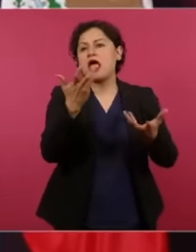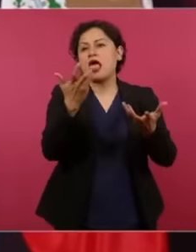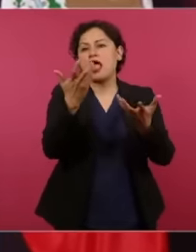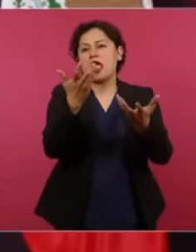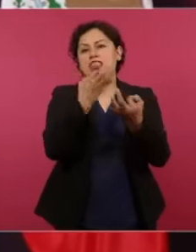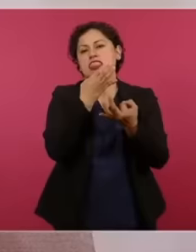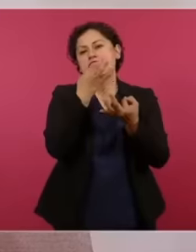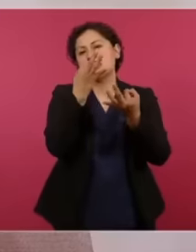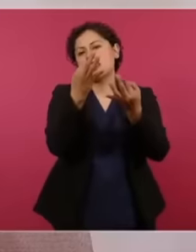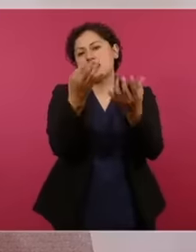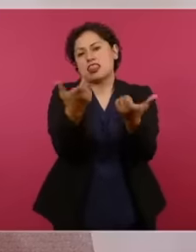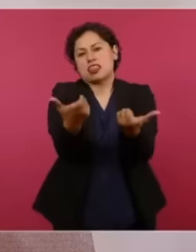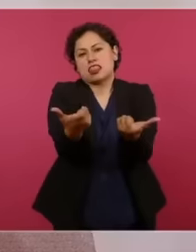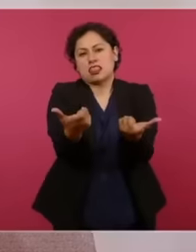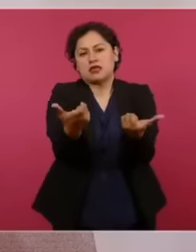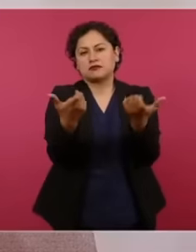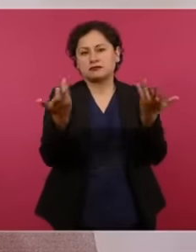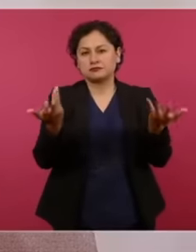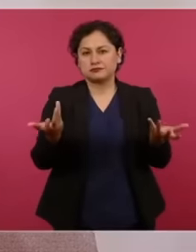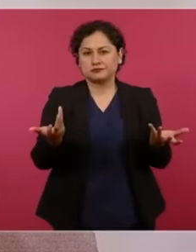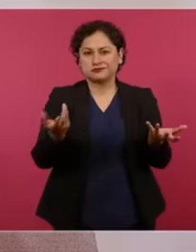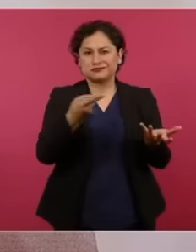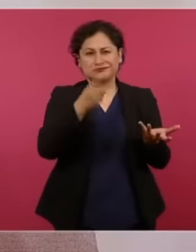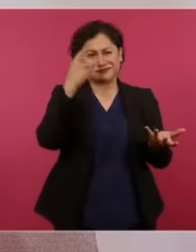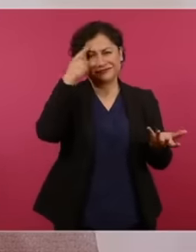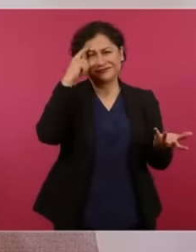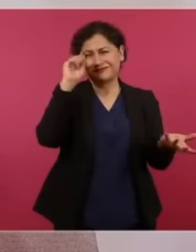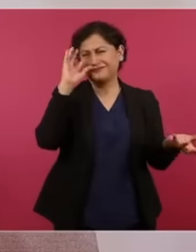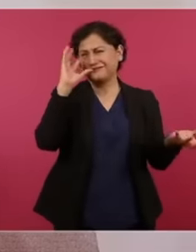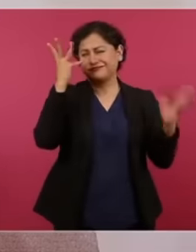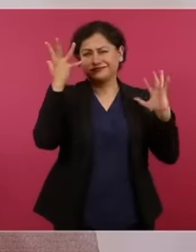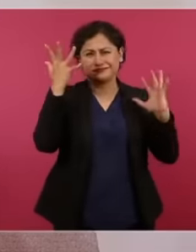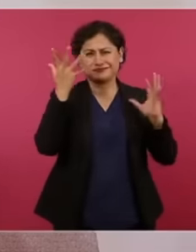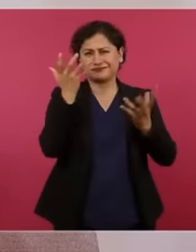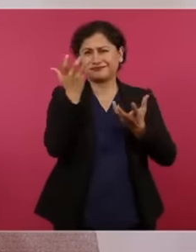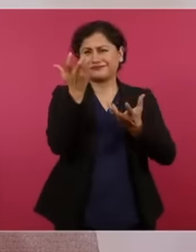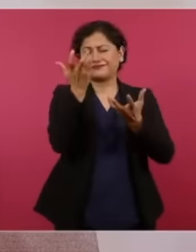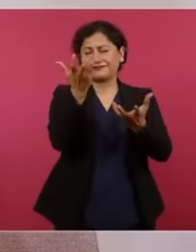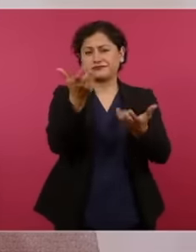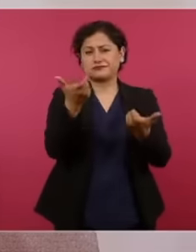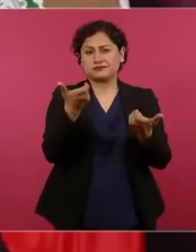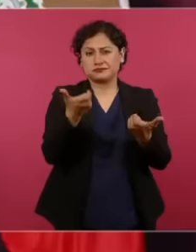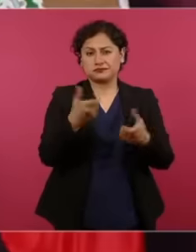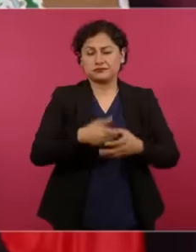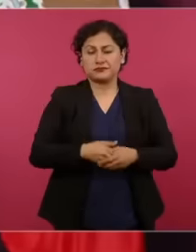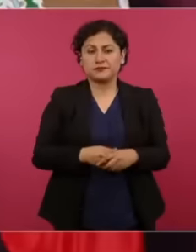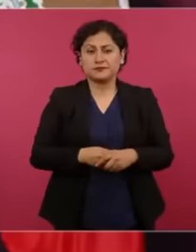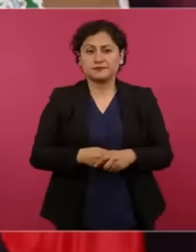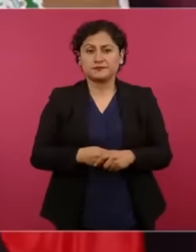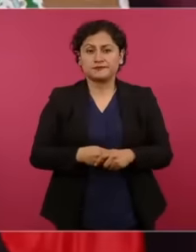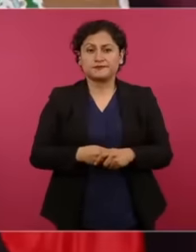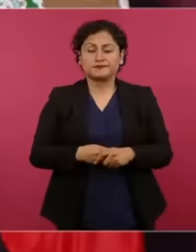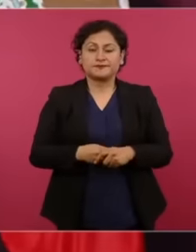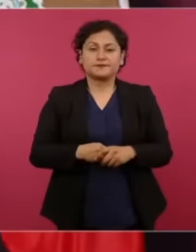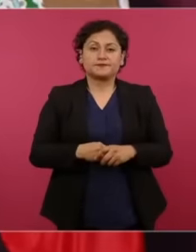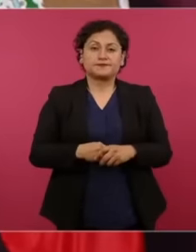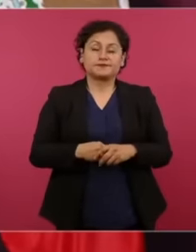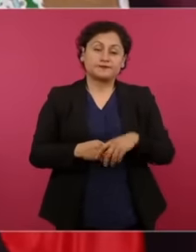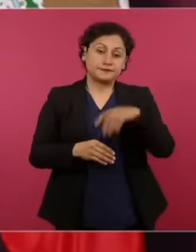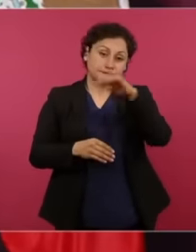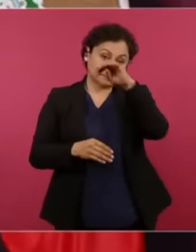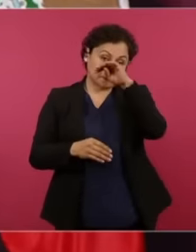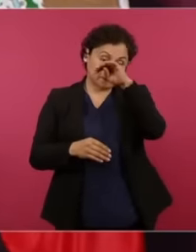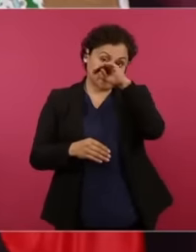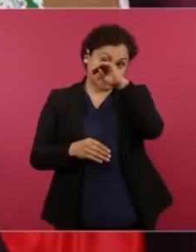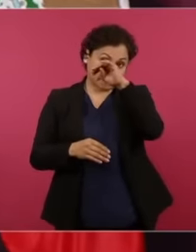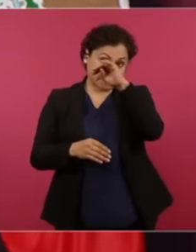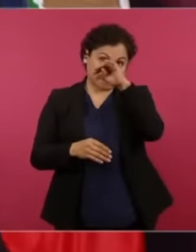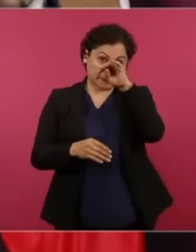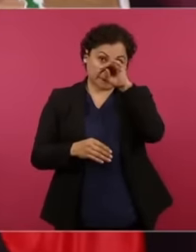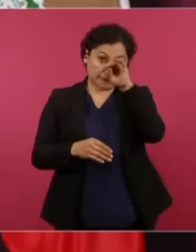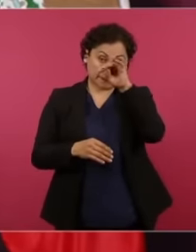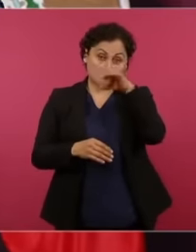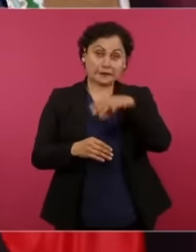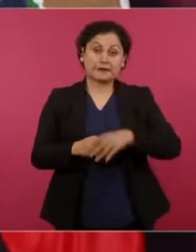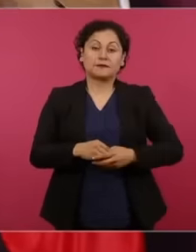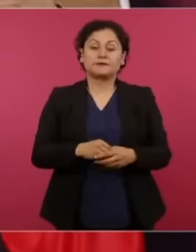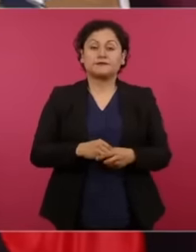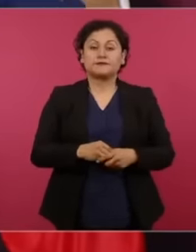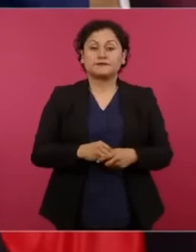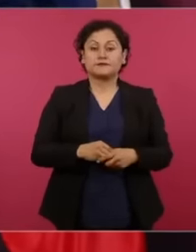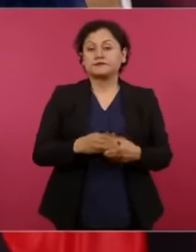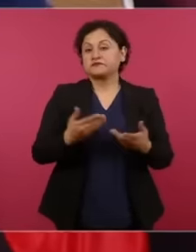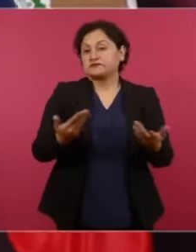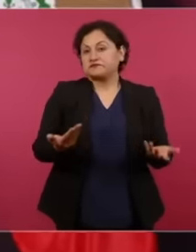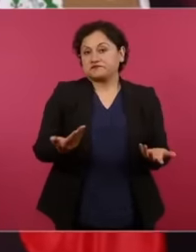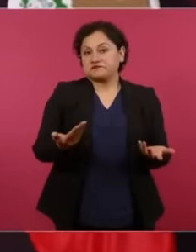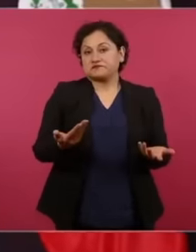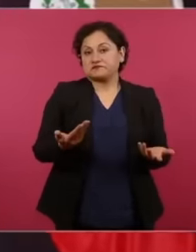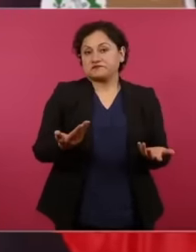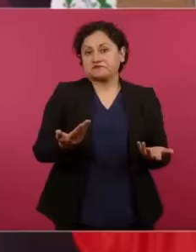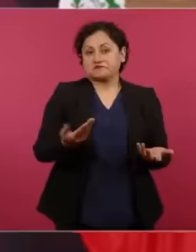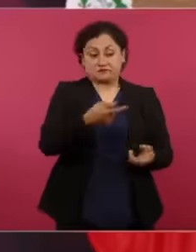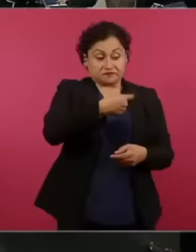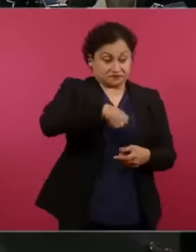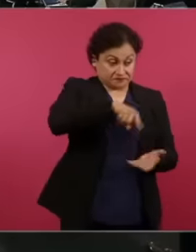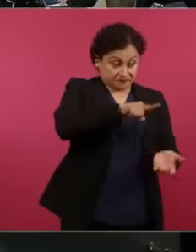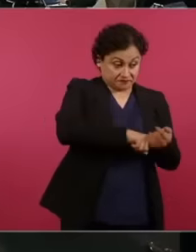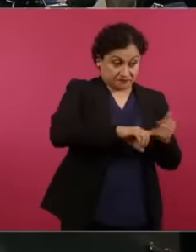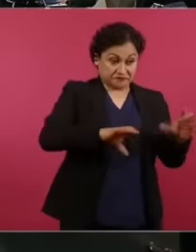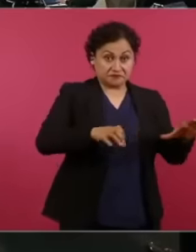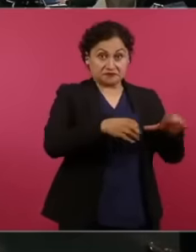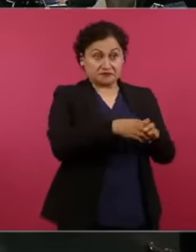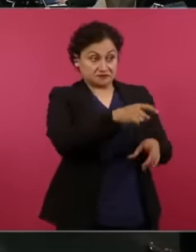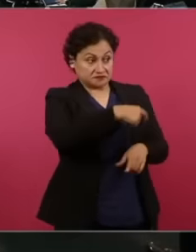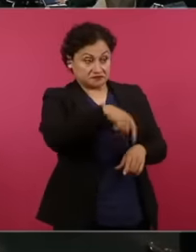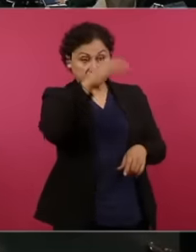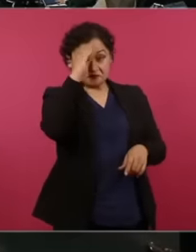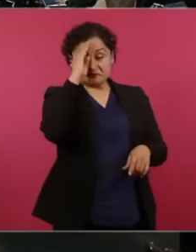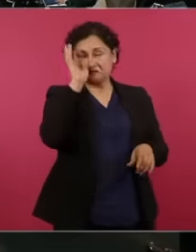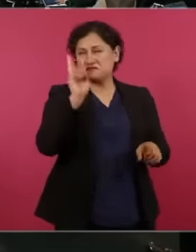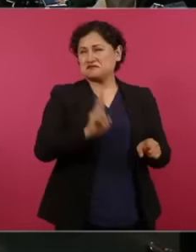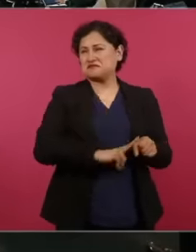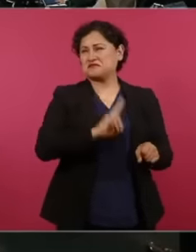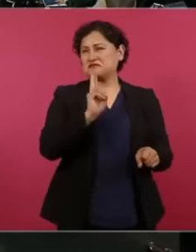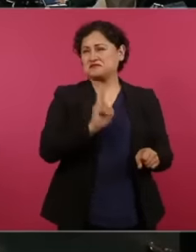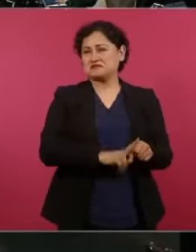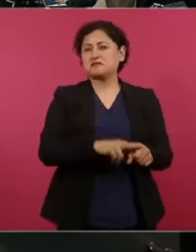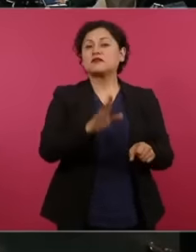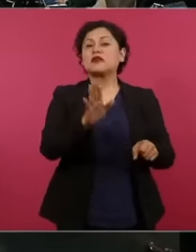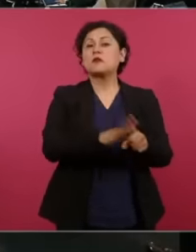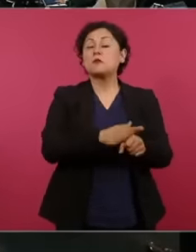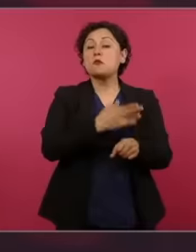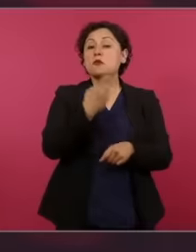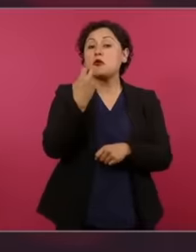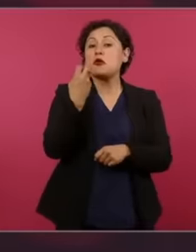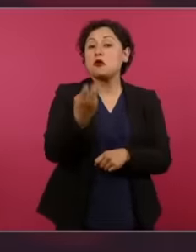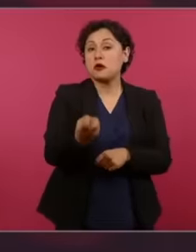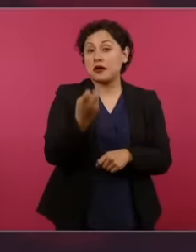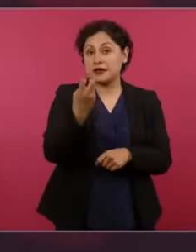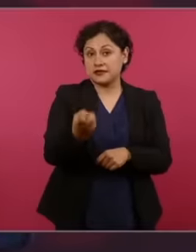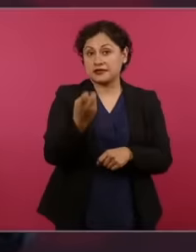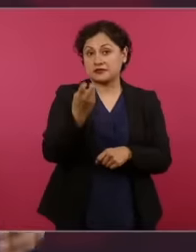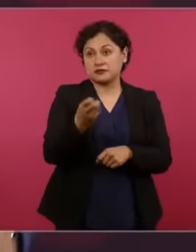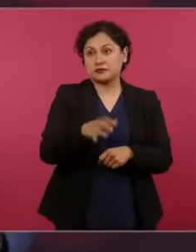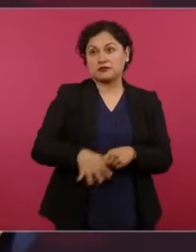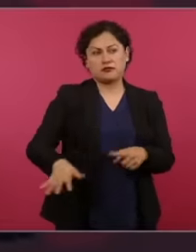crazy and it can be seen That's why the reaction is normal. I told you that when this case occurred, Pemex